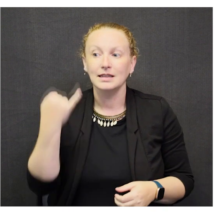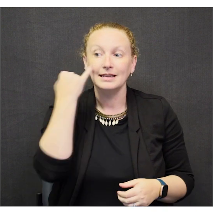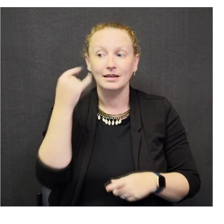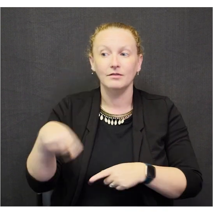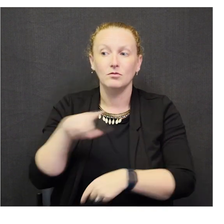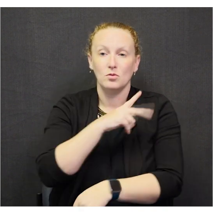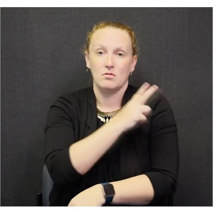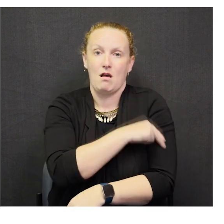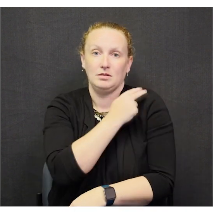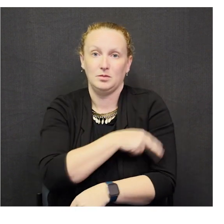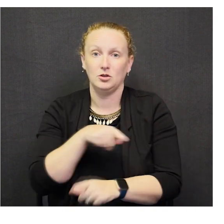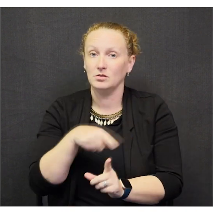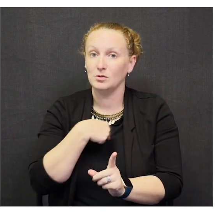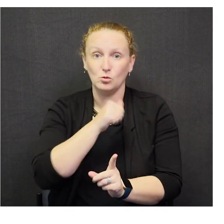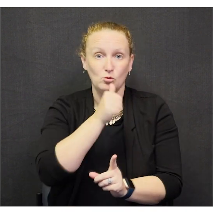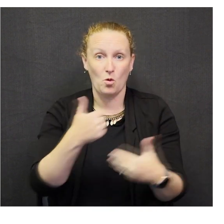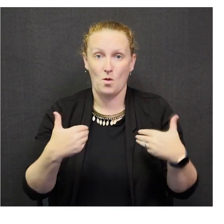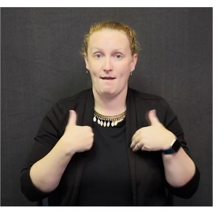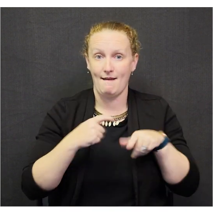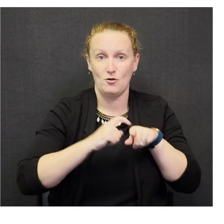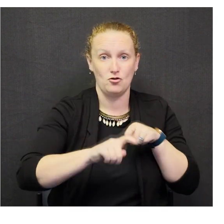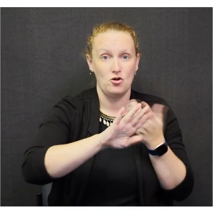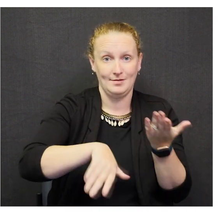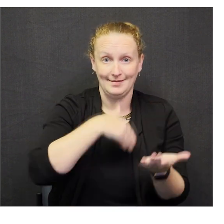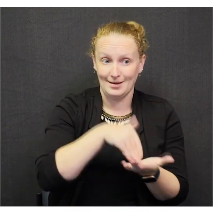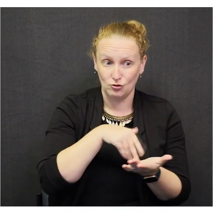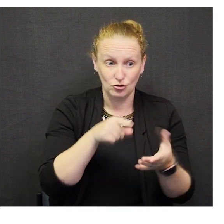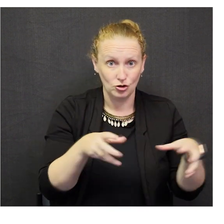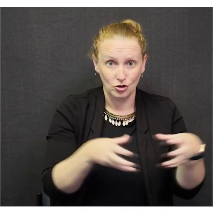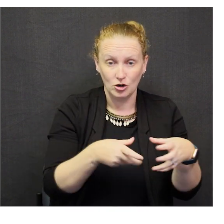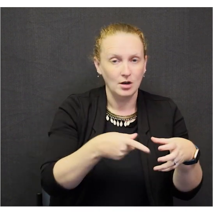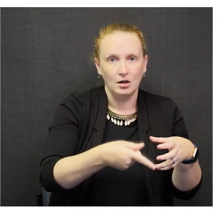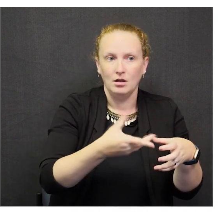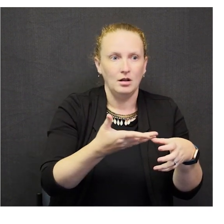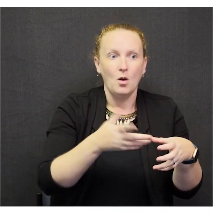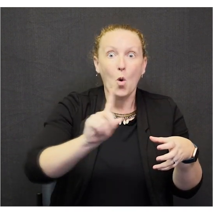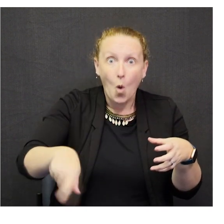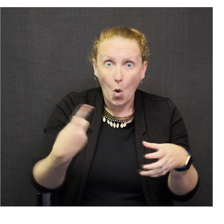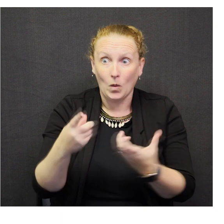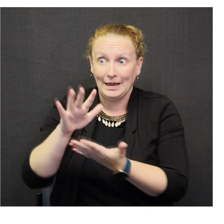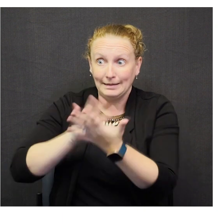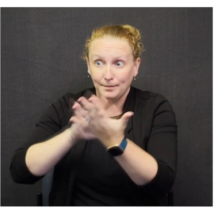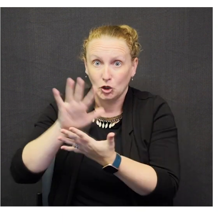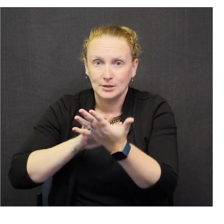And that was all their Interpreters did, and the phone in the video was always handled